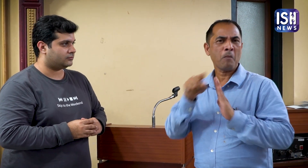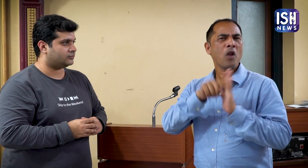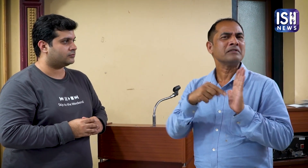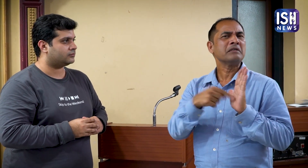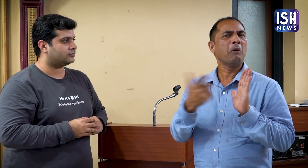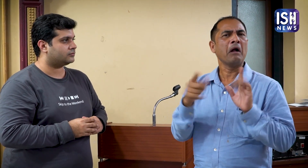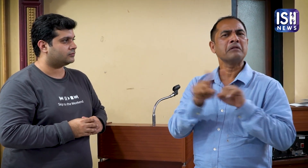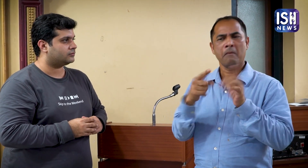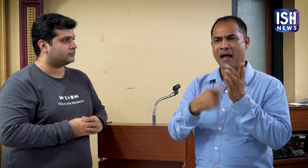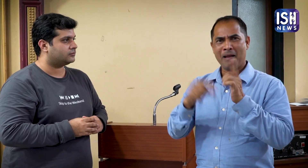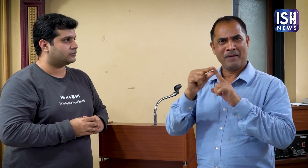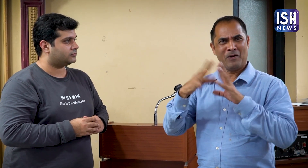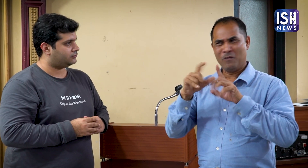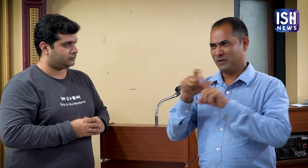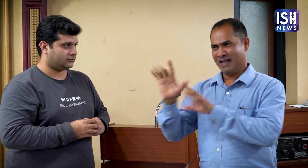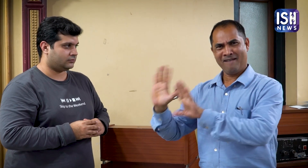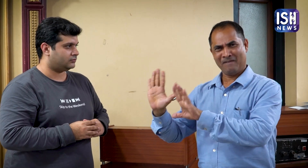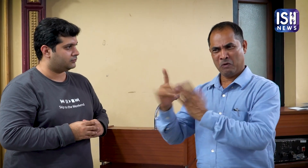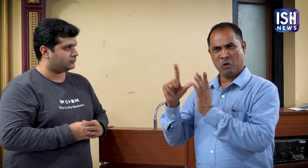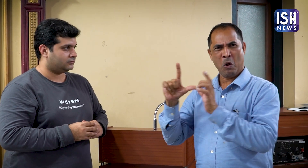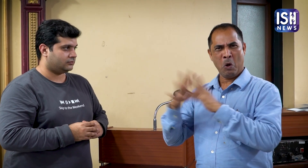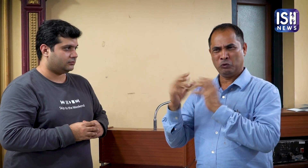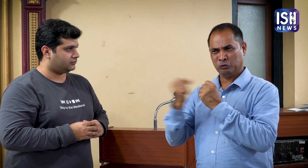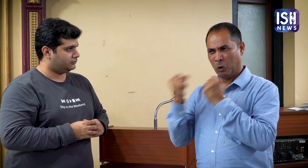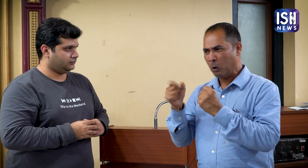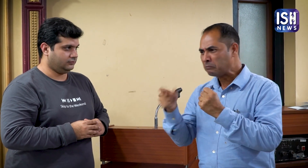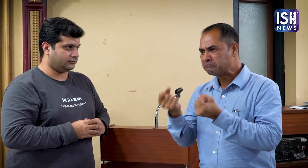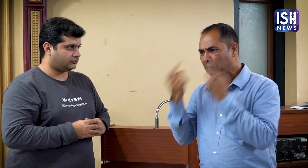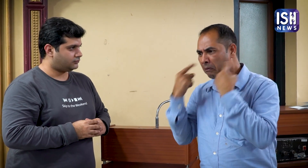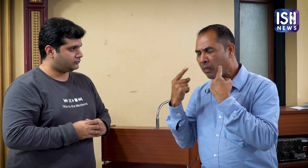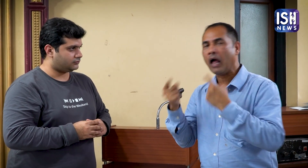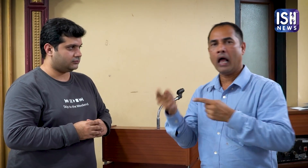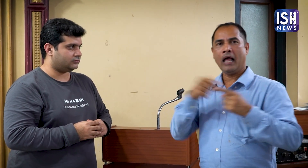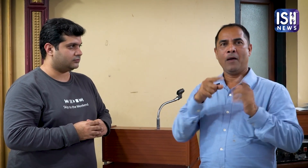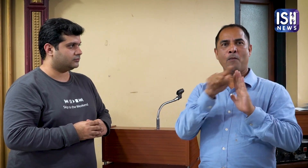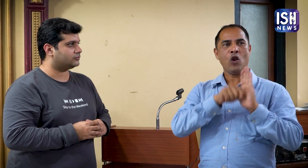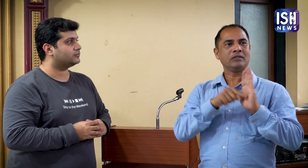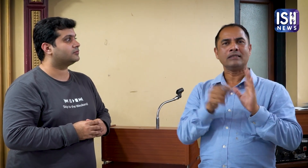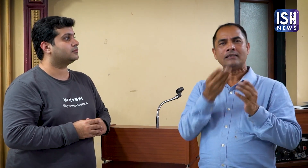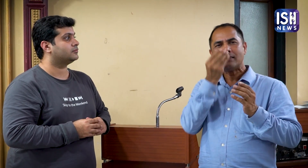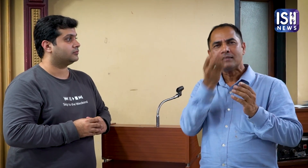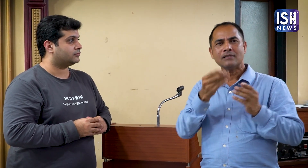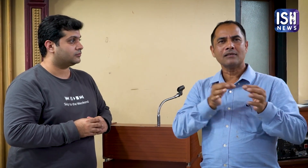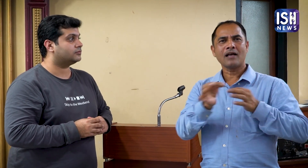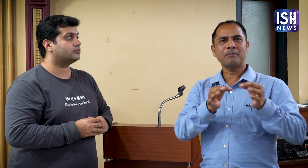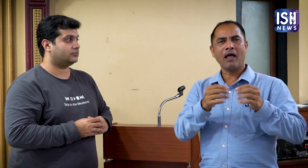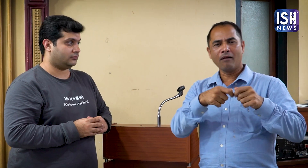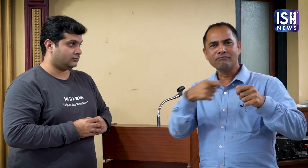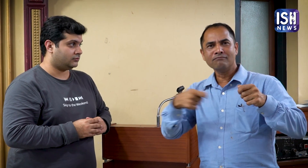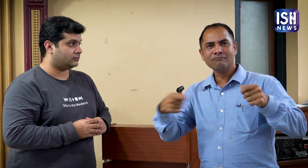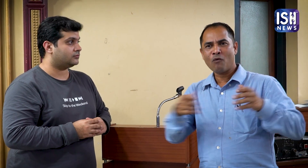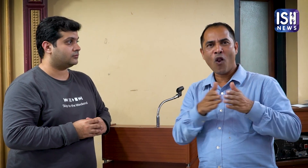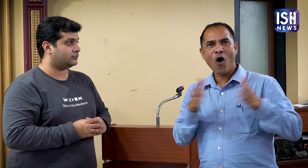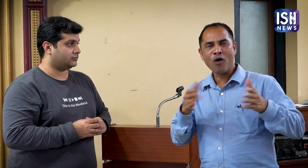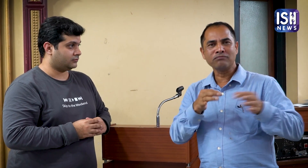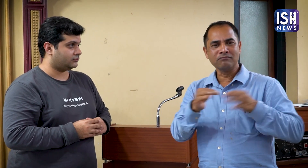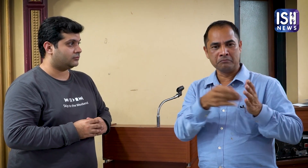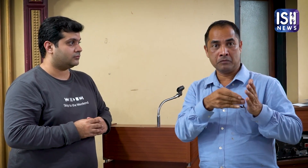When the RPWD Act becomes difficult to understand, these policies provide a longer explanation.